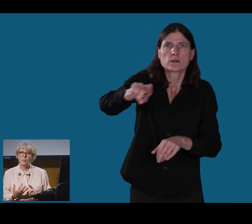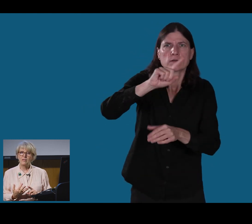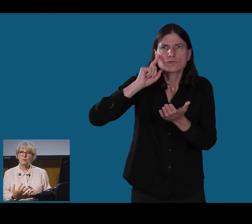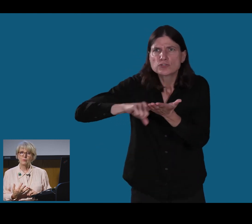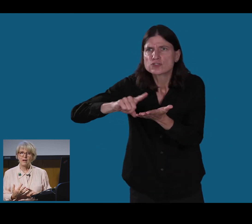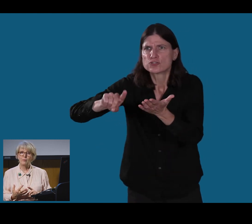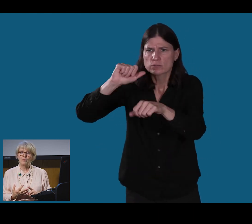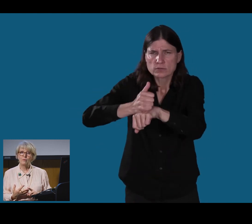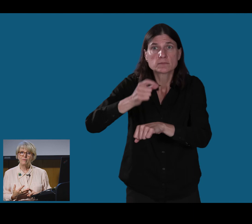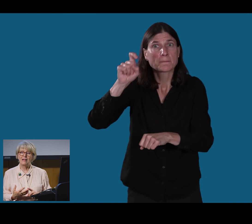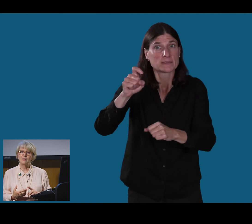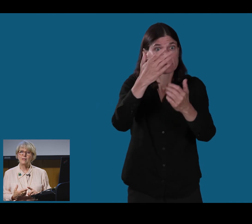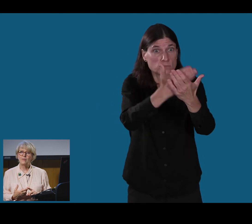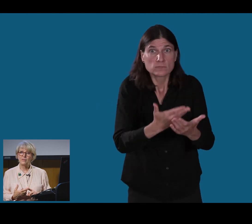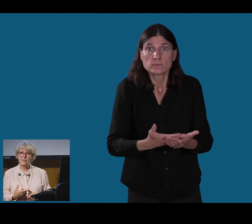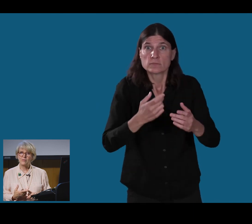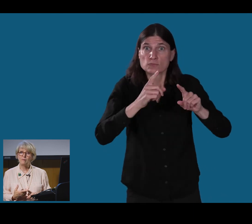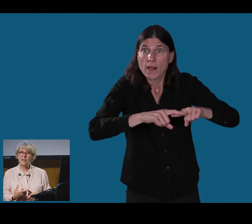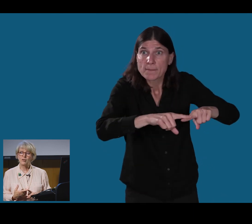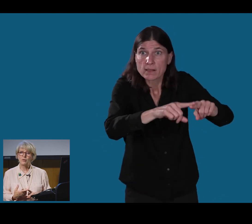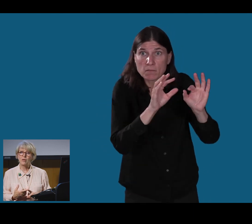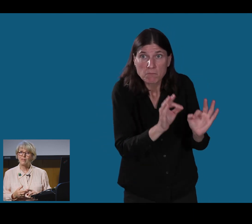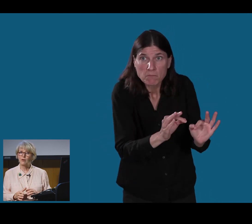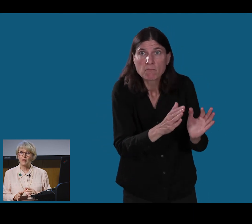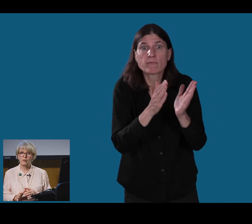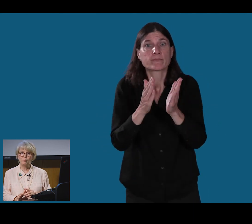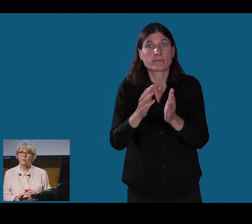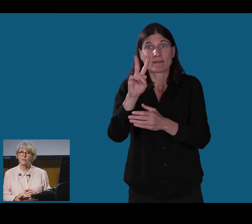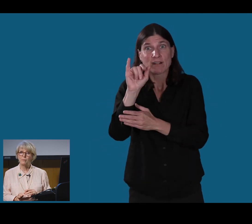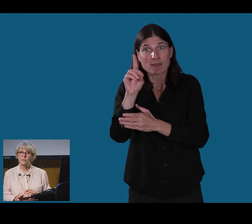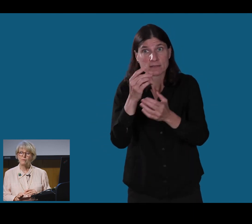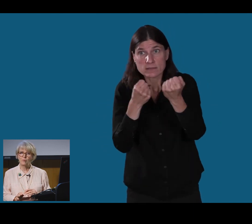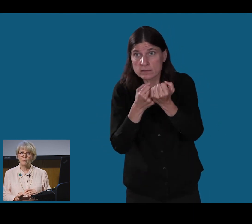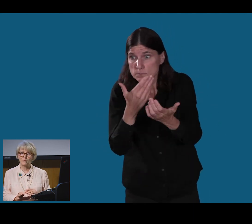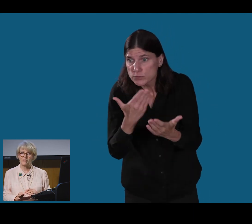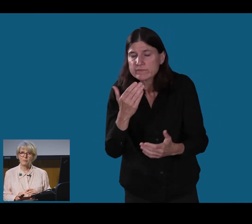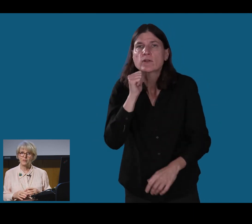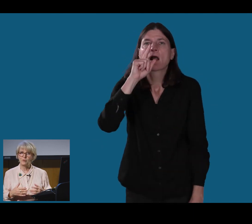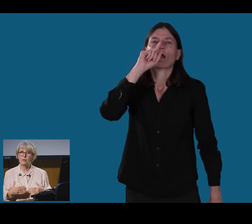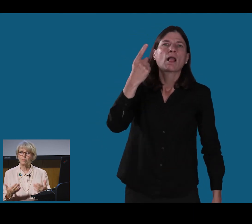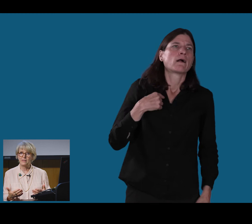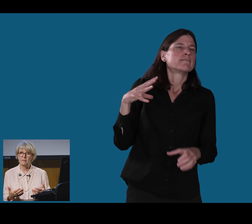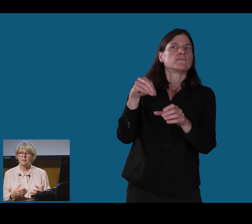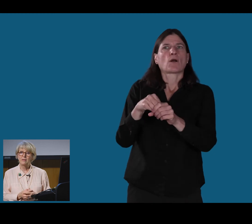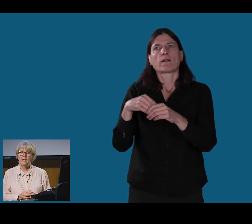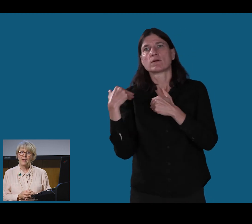That we need reliable, valid sensitive measures that are not too burdensome for the participant to complete.